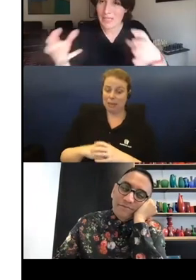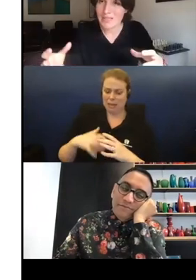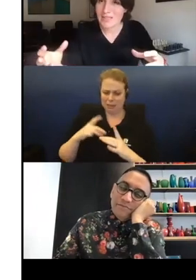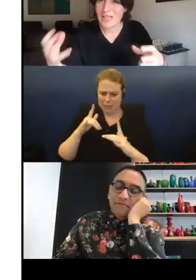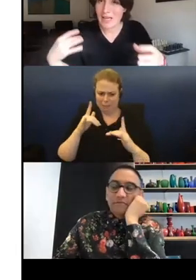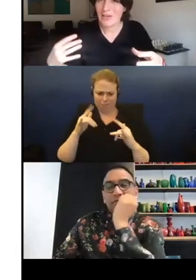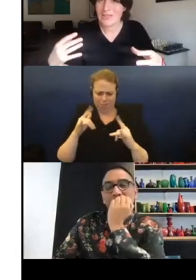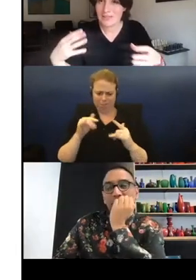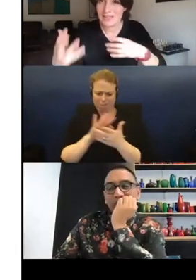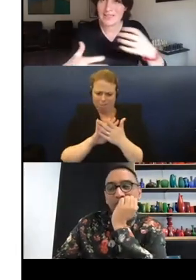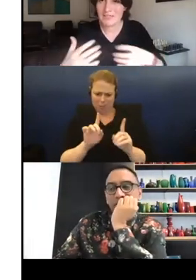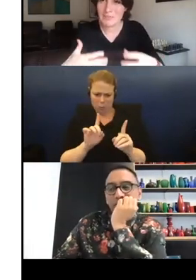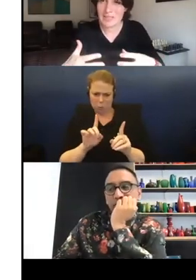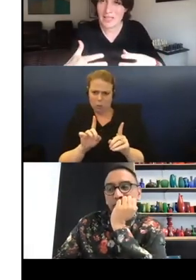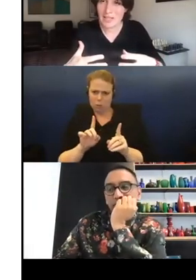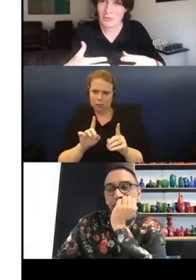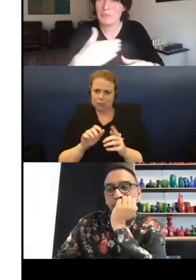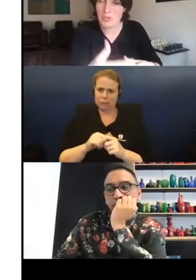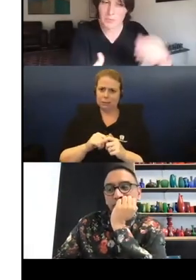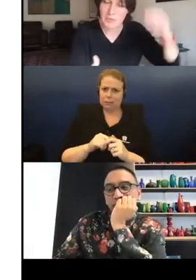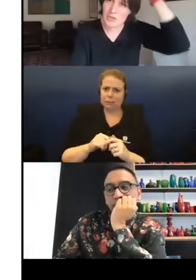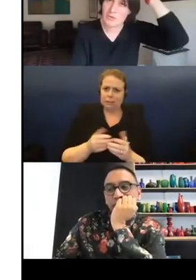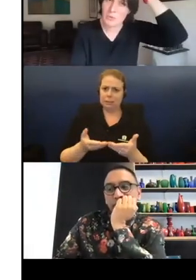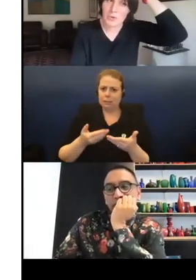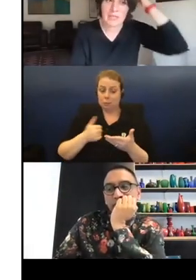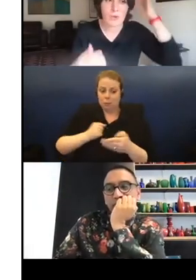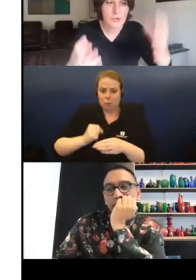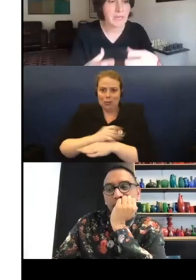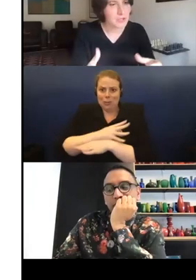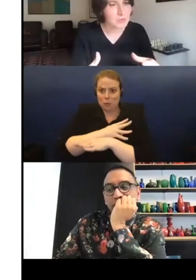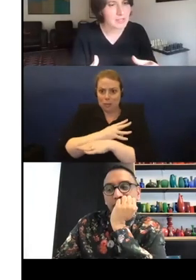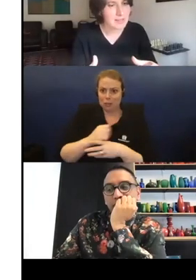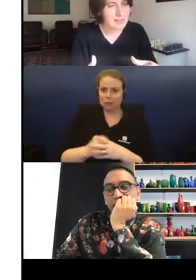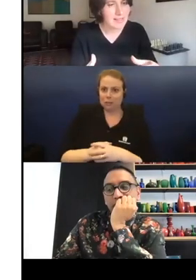in their house and this gives me kind of more inspiration for work but also my children it's